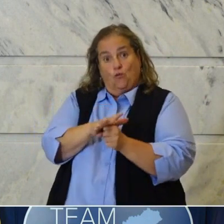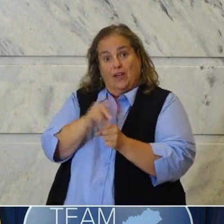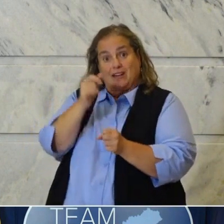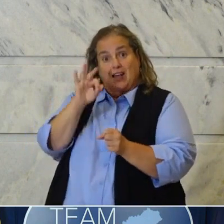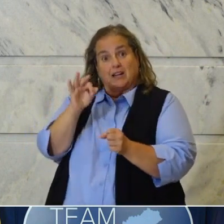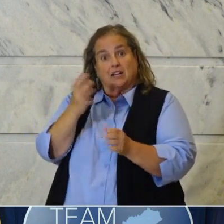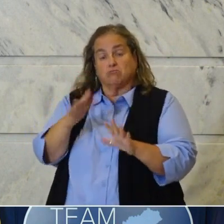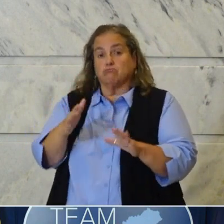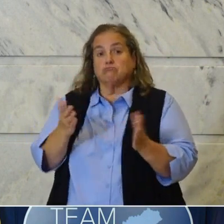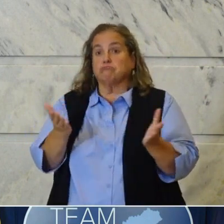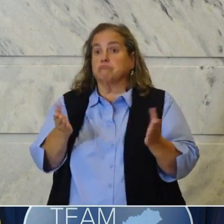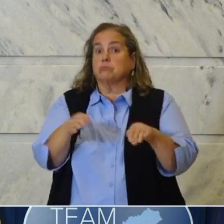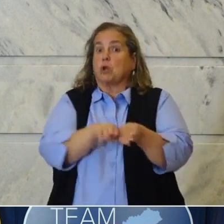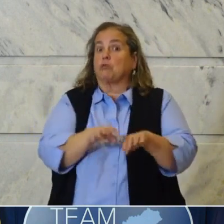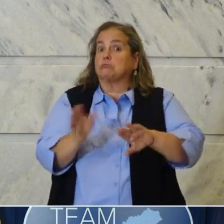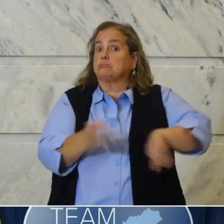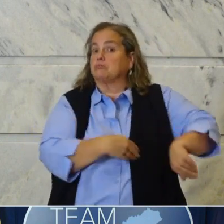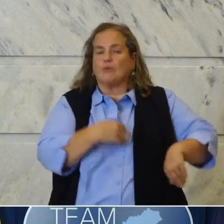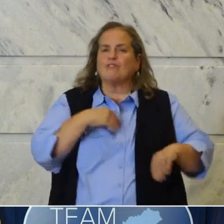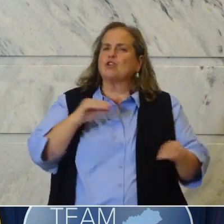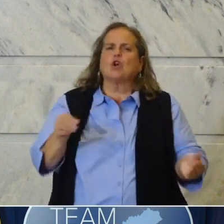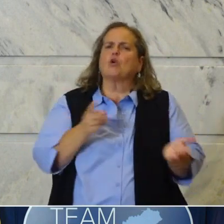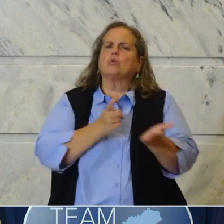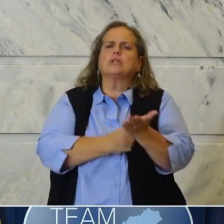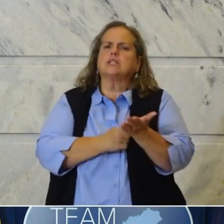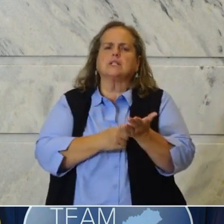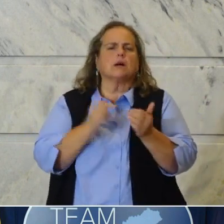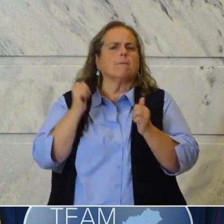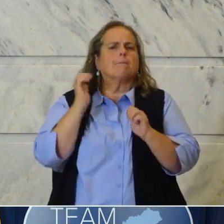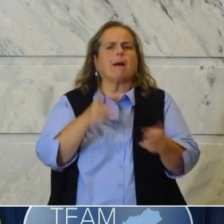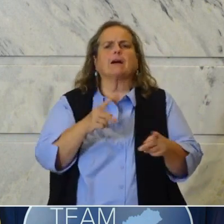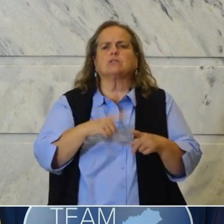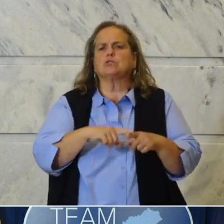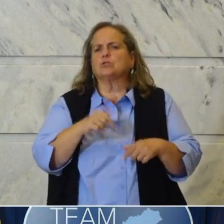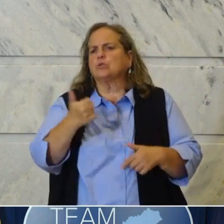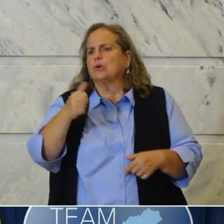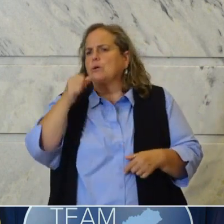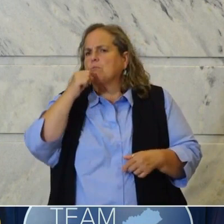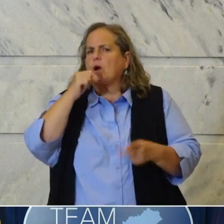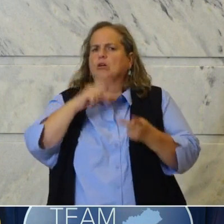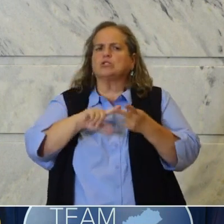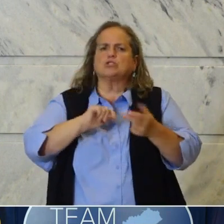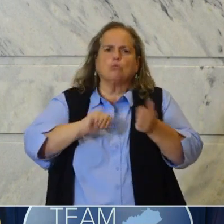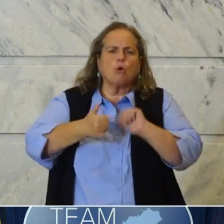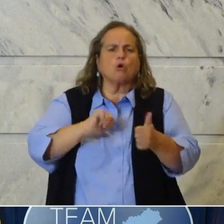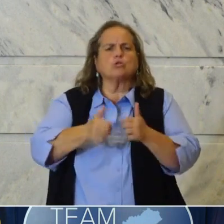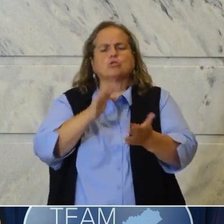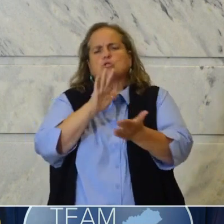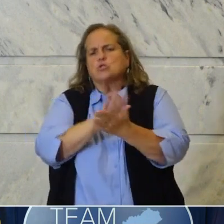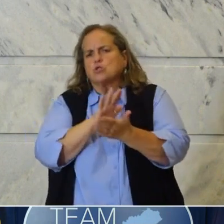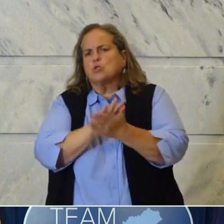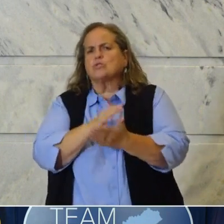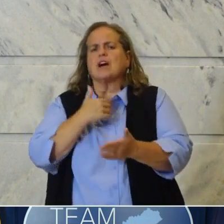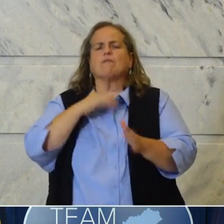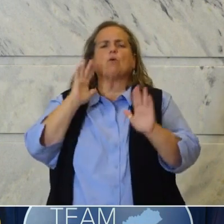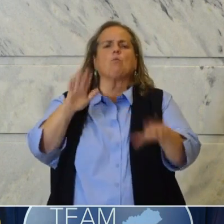be having any of these discussions. We'd be back to sports and school in bars and restaurants will be having a good old time again. But that's not